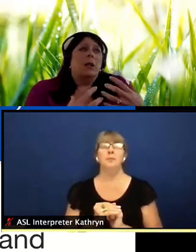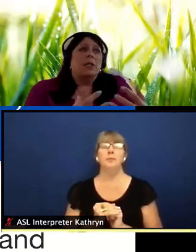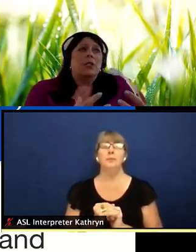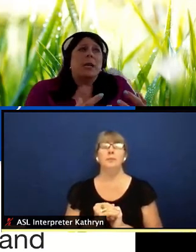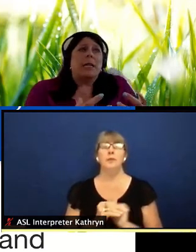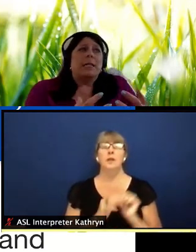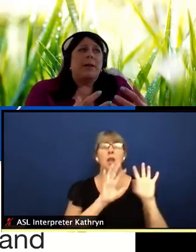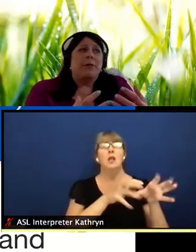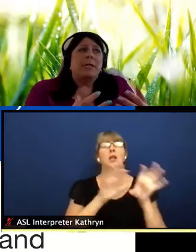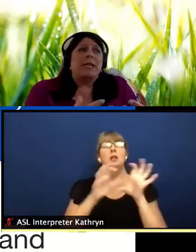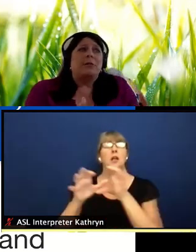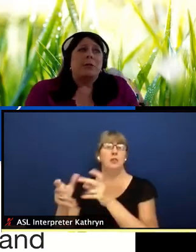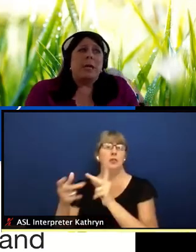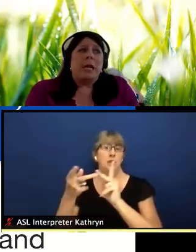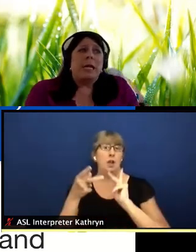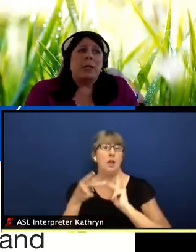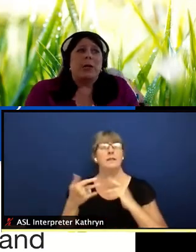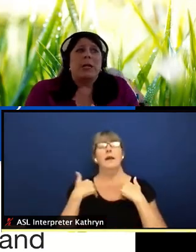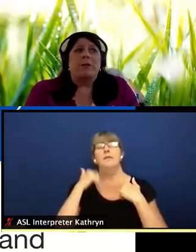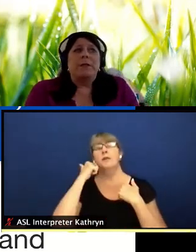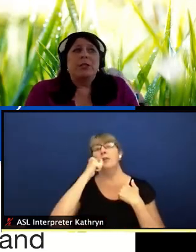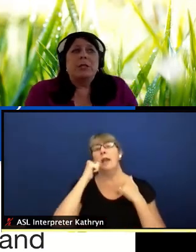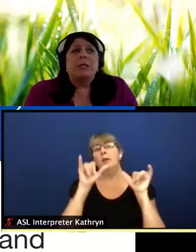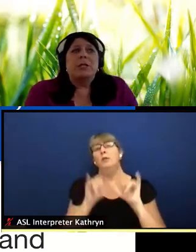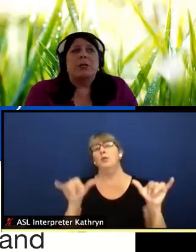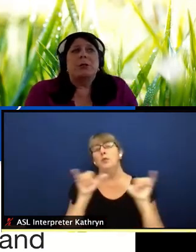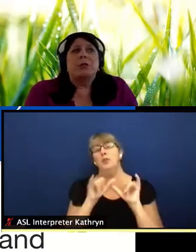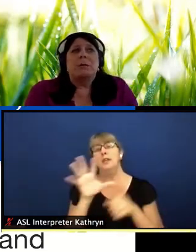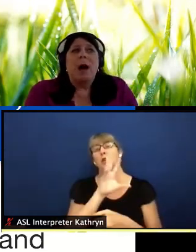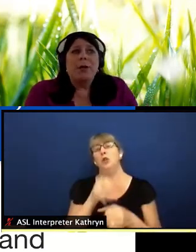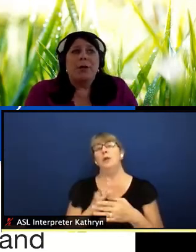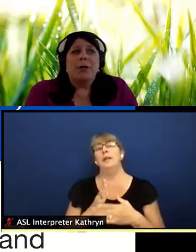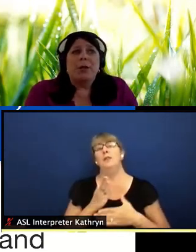Cluster sites have their daily routine and clean interventions that are closely monitored